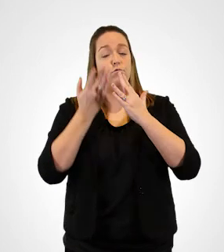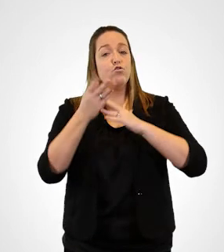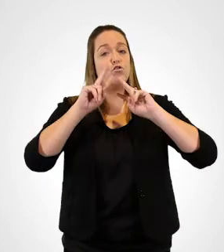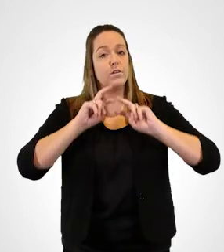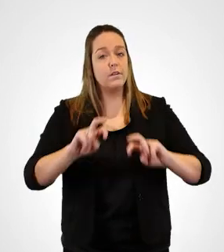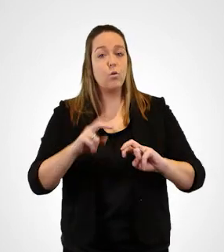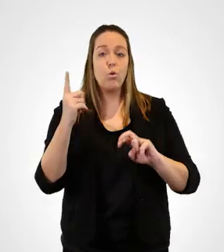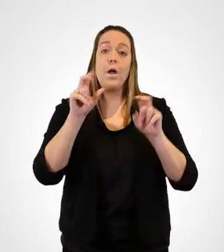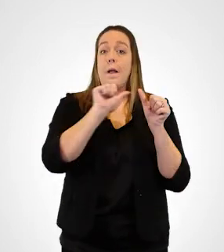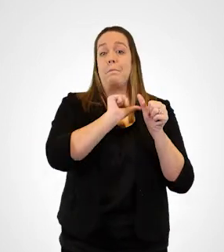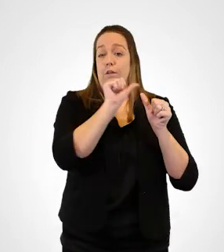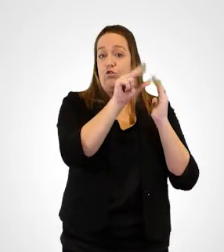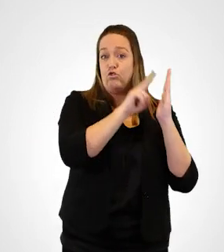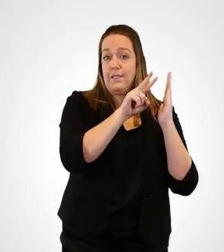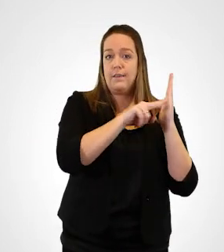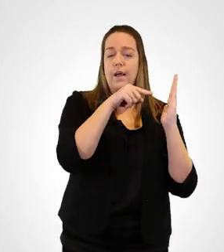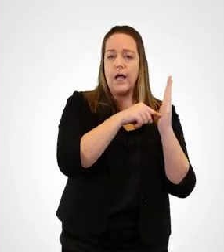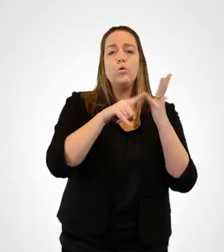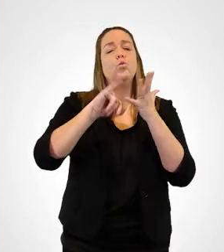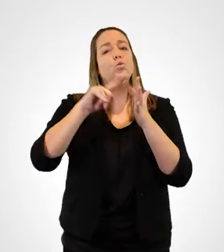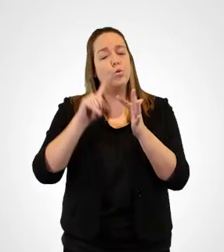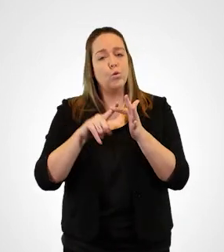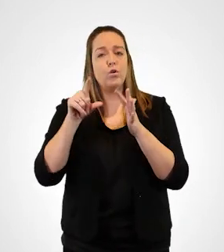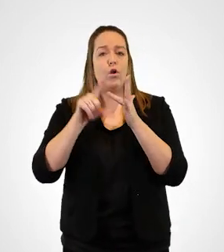actually the better readers are making more use of phonological coding